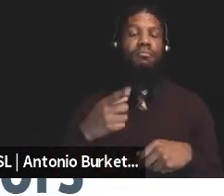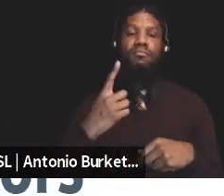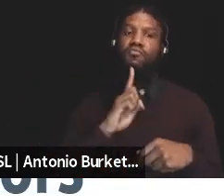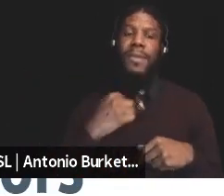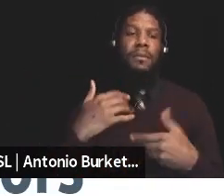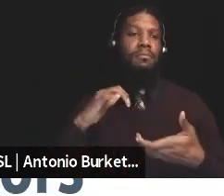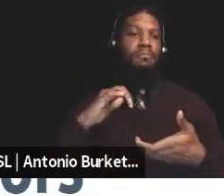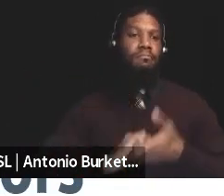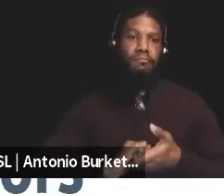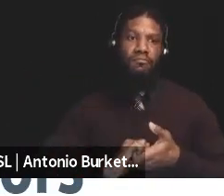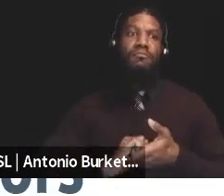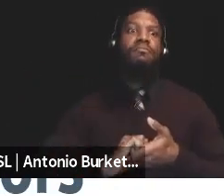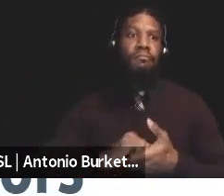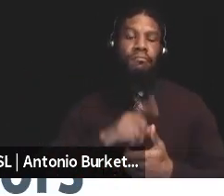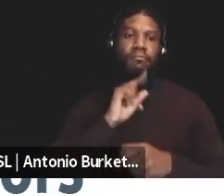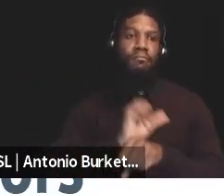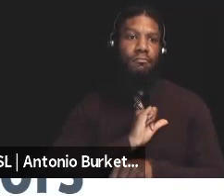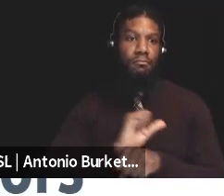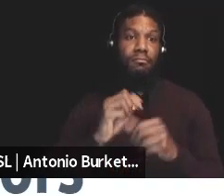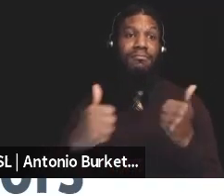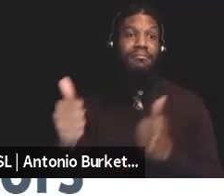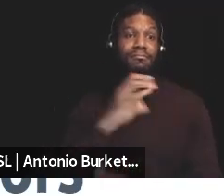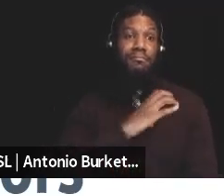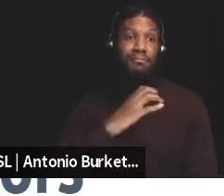where our committee of instructors and our senior writing instructor organized a day-long